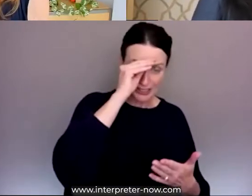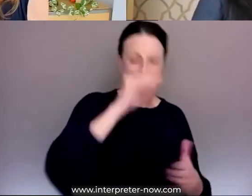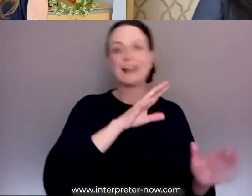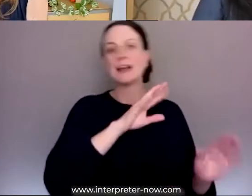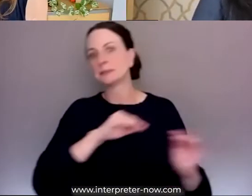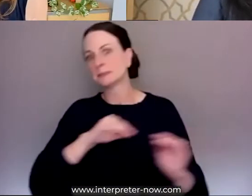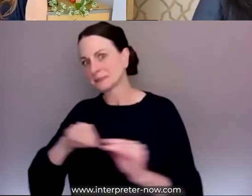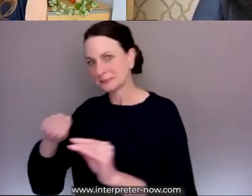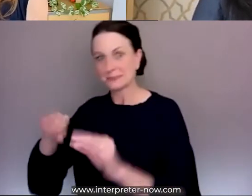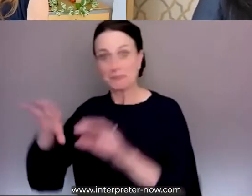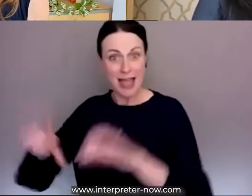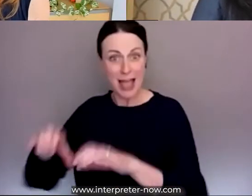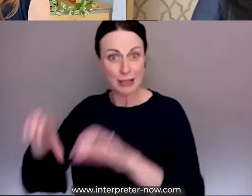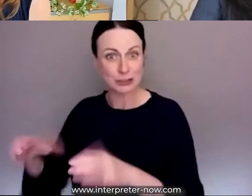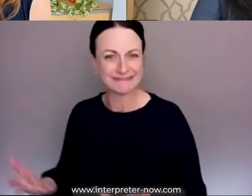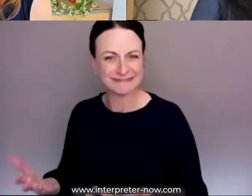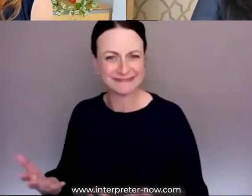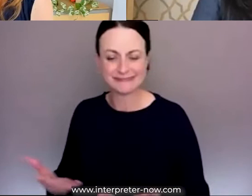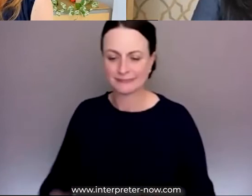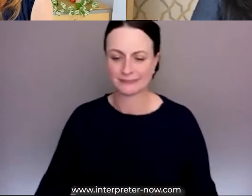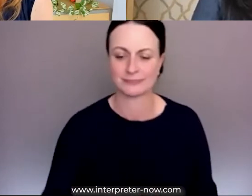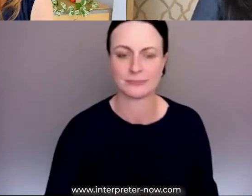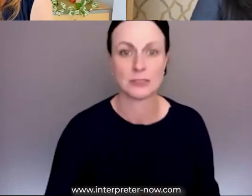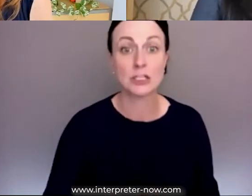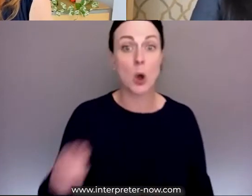So, what action would you like people to take after listening to this conversation?